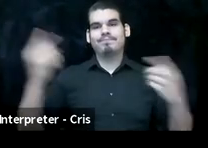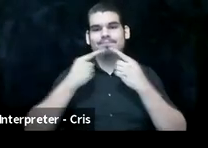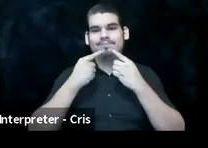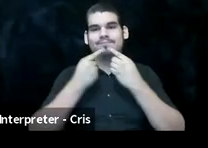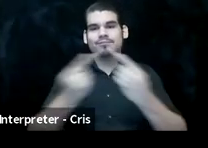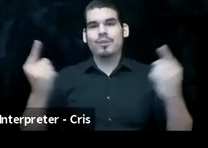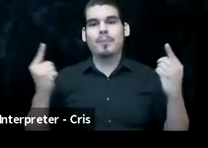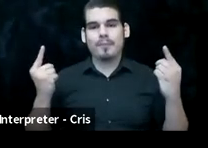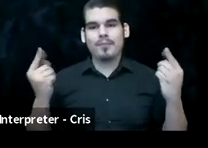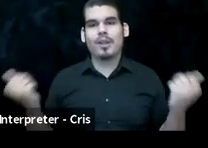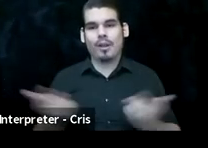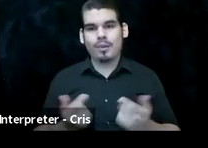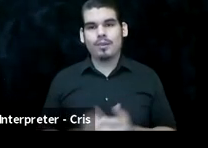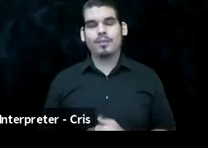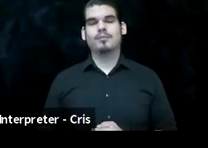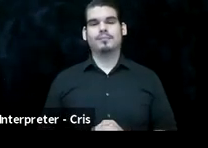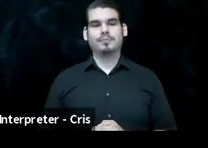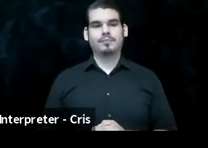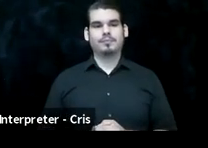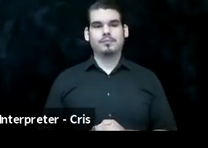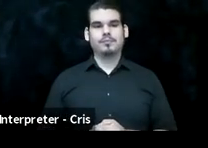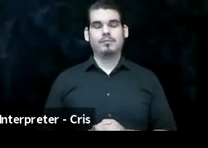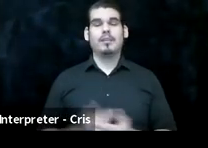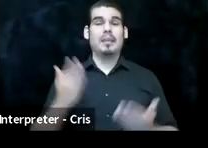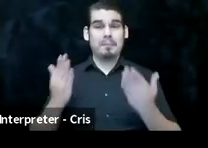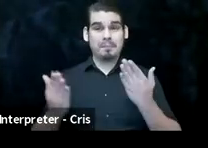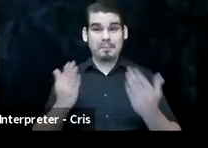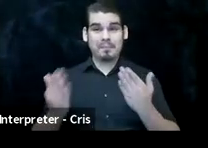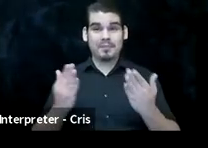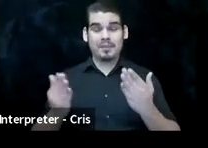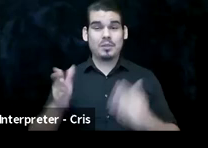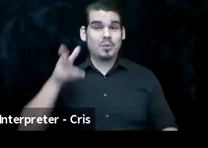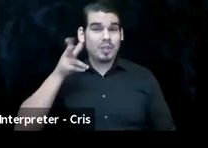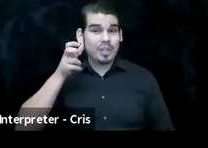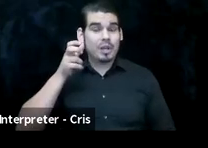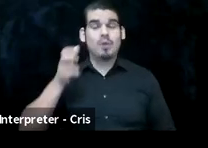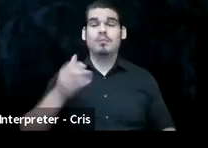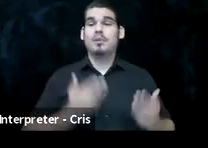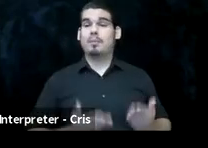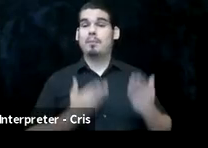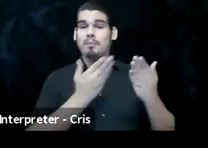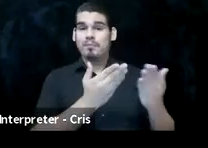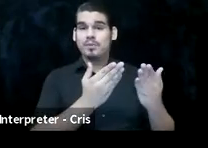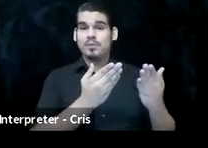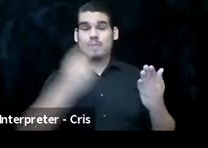Gerardo Chavez, RAD IX: you're here it's been moved to approve. Gerardo Chavez, RAD IX: This resolution by. Gerardo Chavez, RAD IX: This delegate.